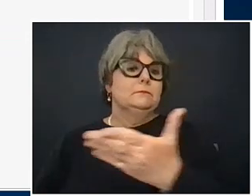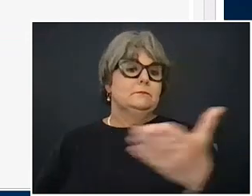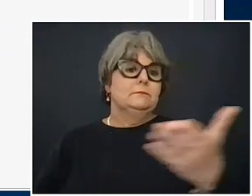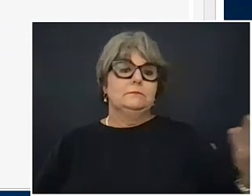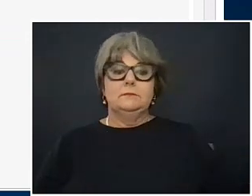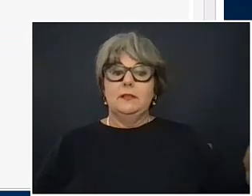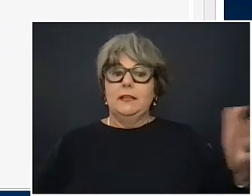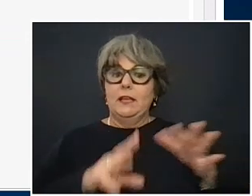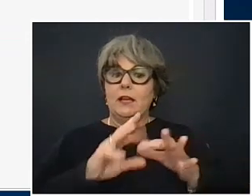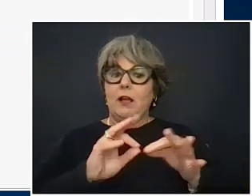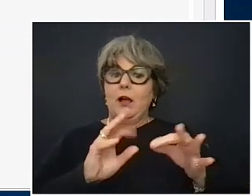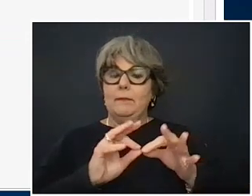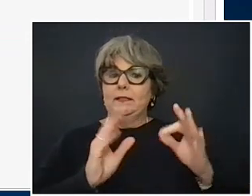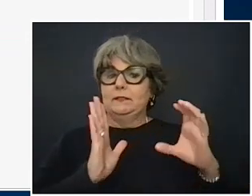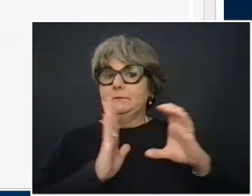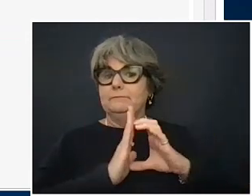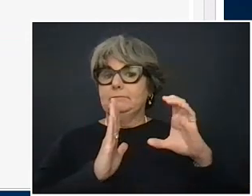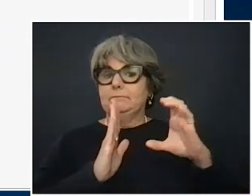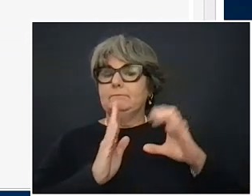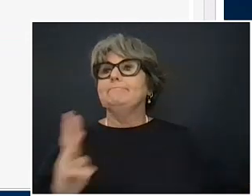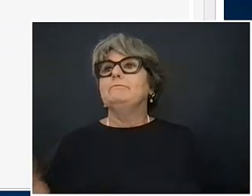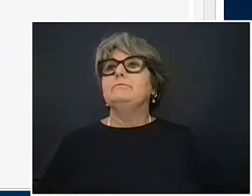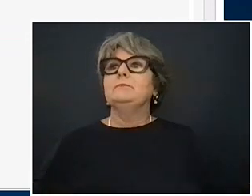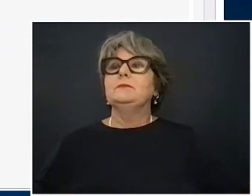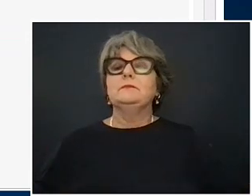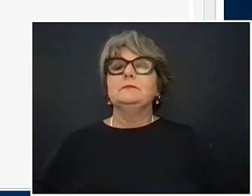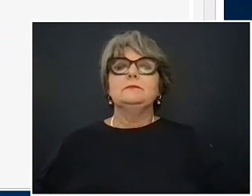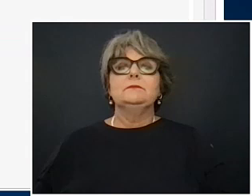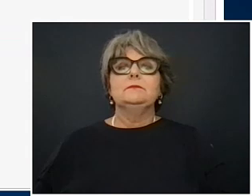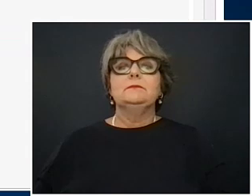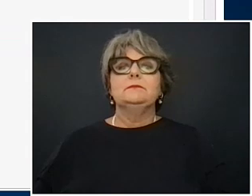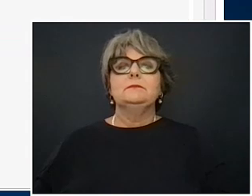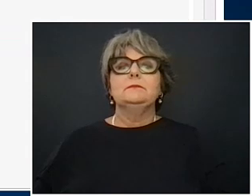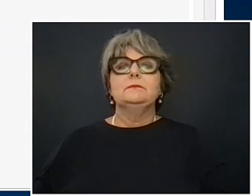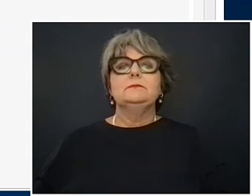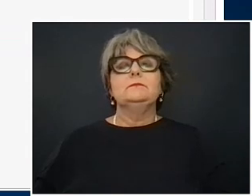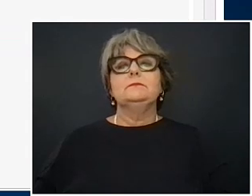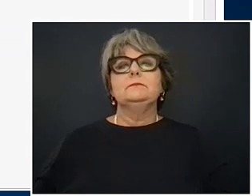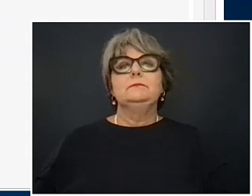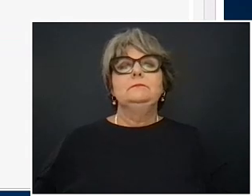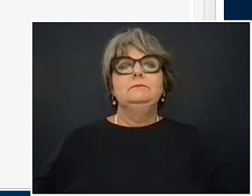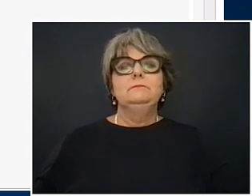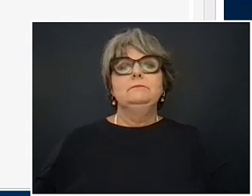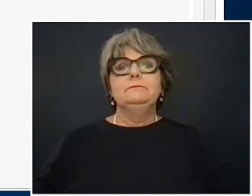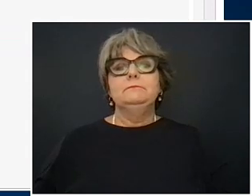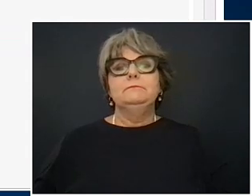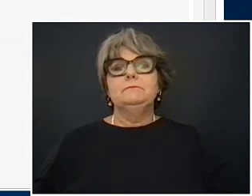section. It looks like the changes in (e)